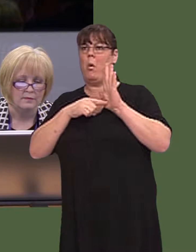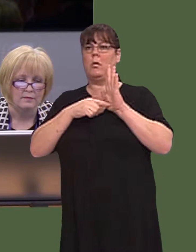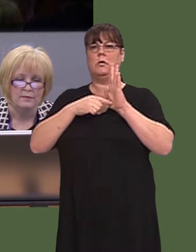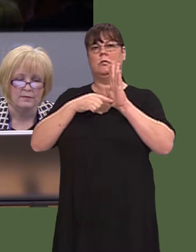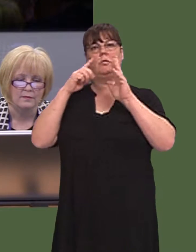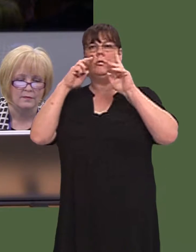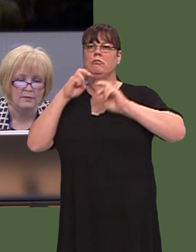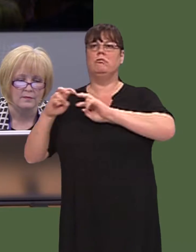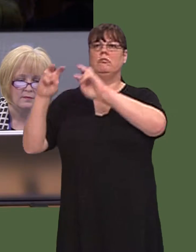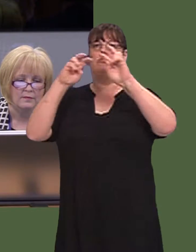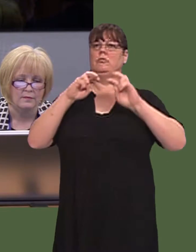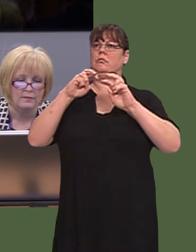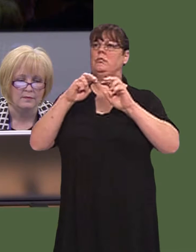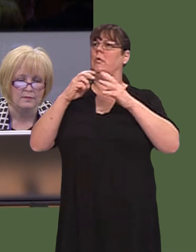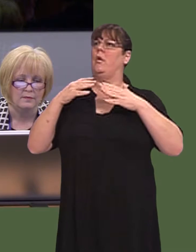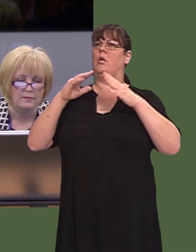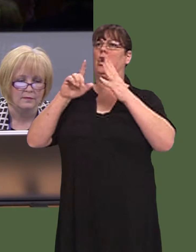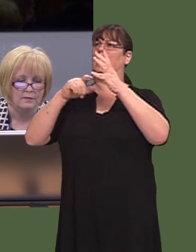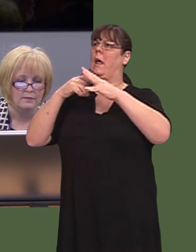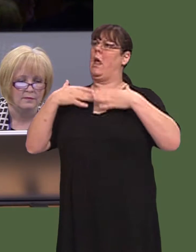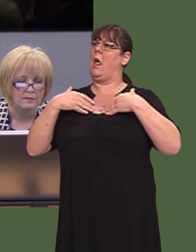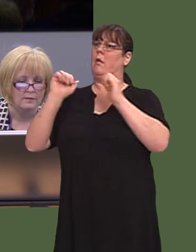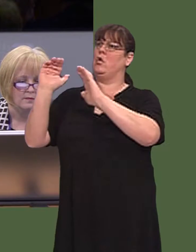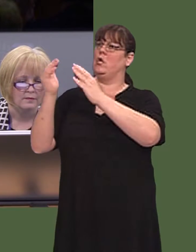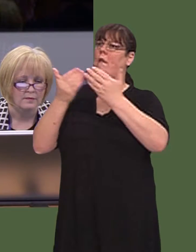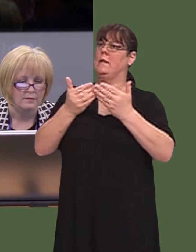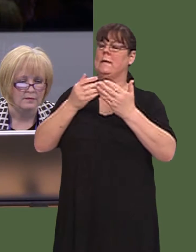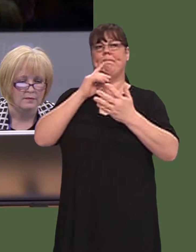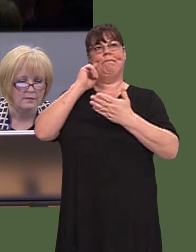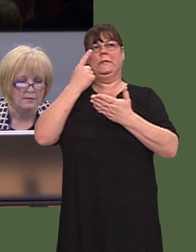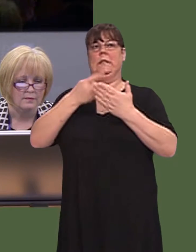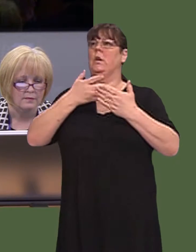of the UK health services, which recommended the need to establish a set of key health